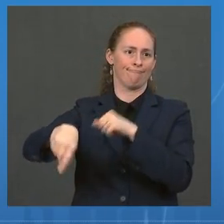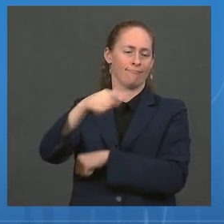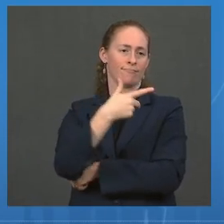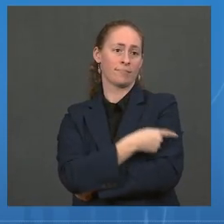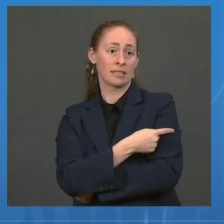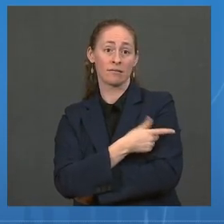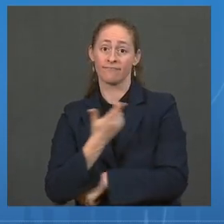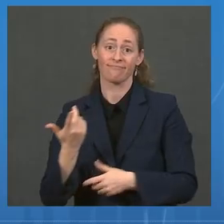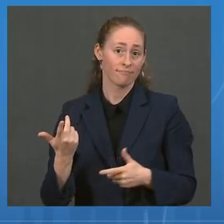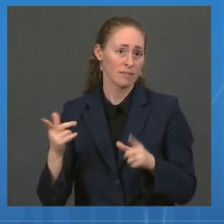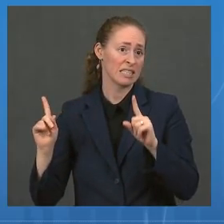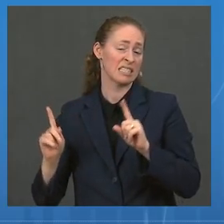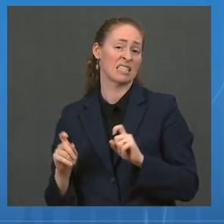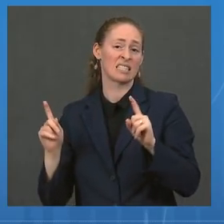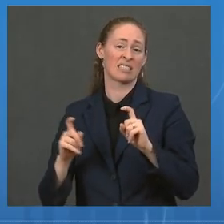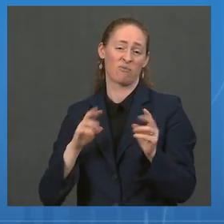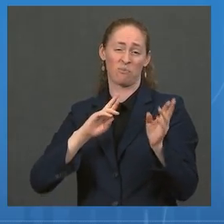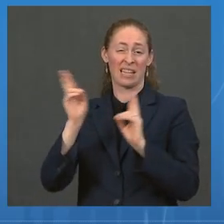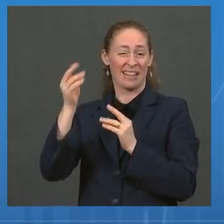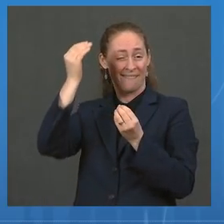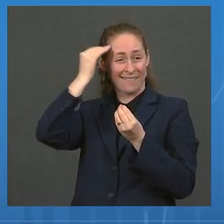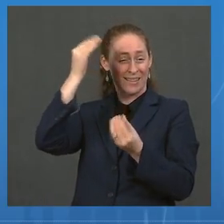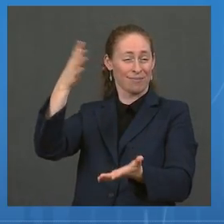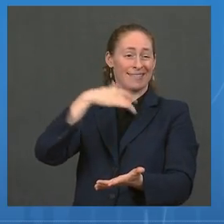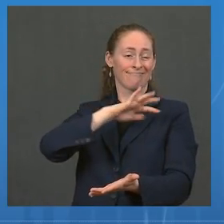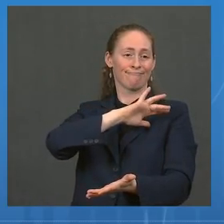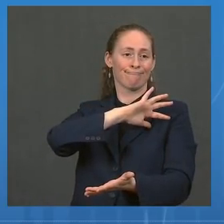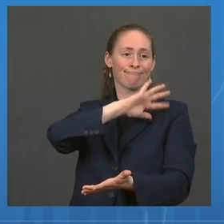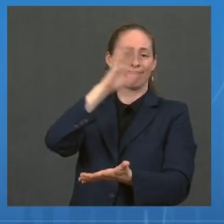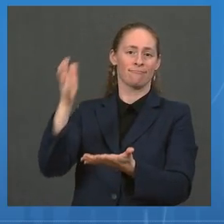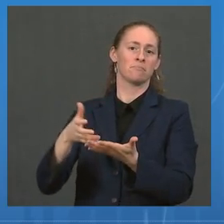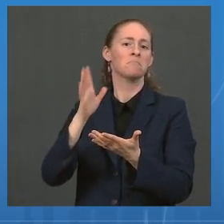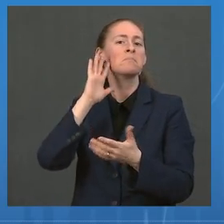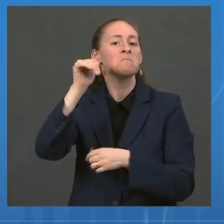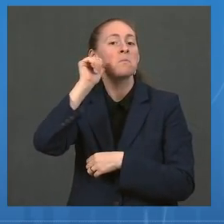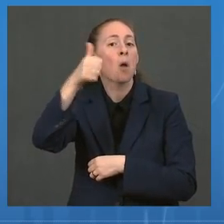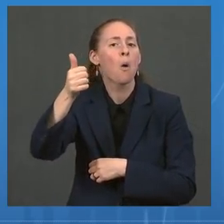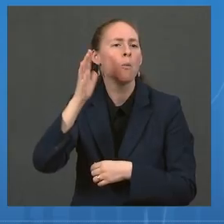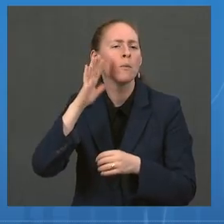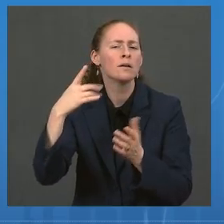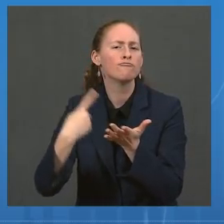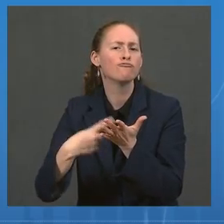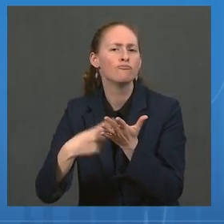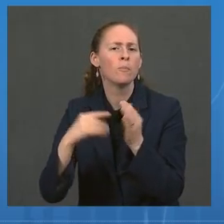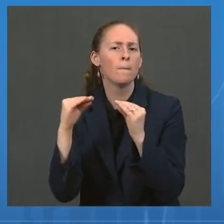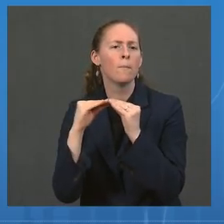and then we'll highlight that data tomorrow on how effective, as Dr. Murthy said, these vaccination requirements